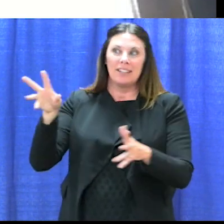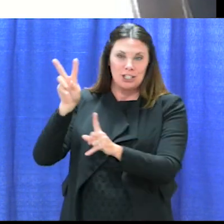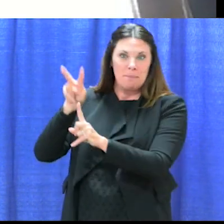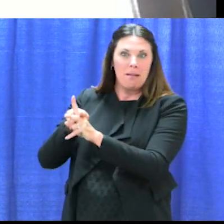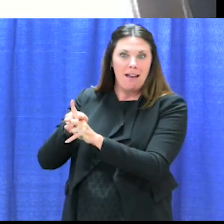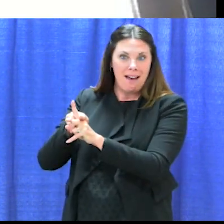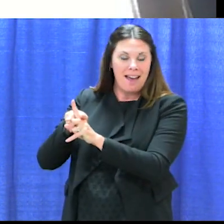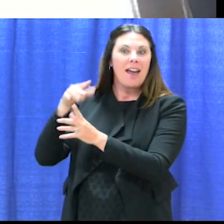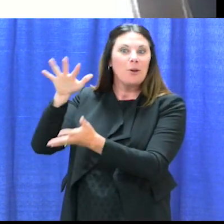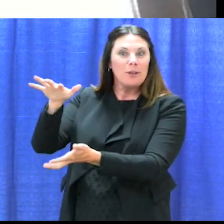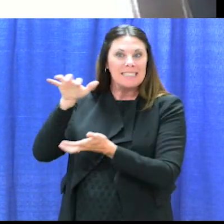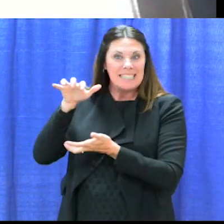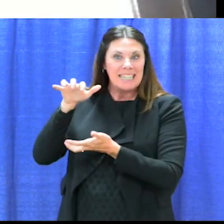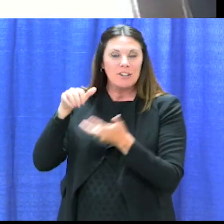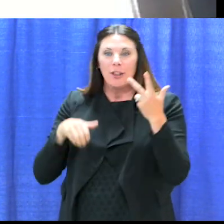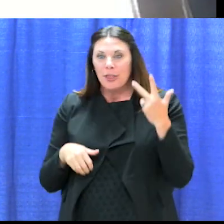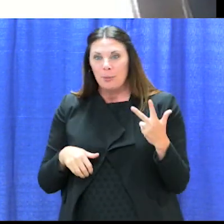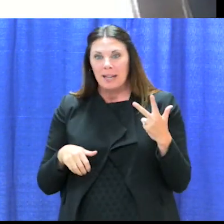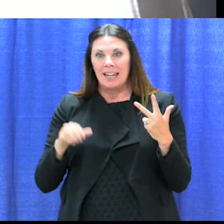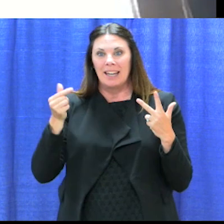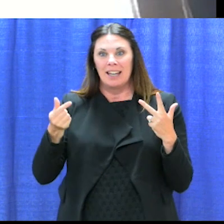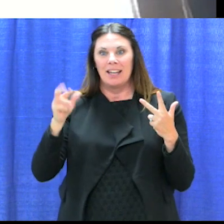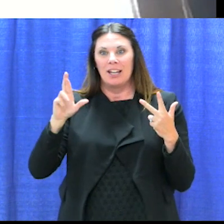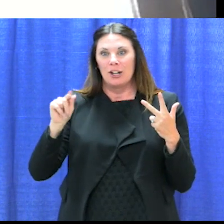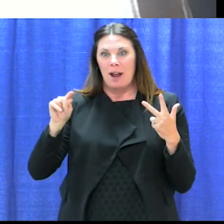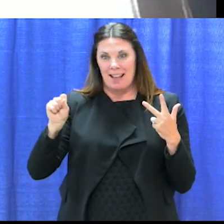grants through the CASIF program here in California.